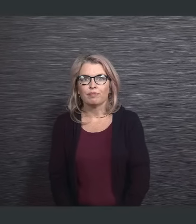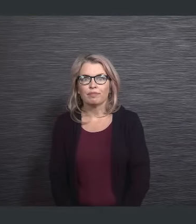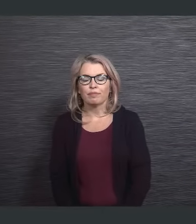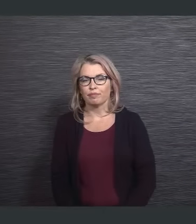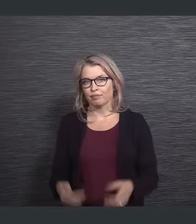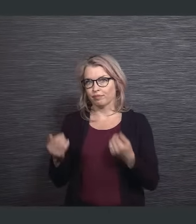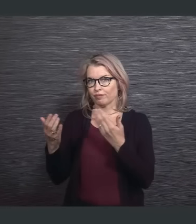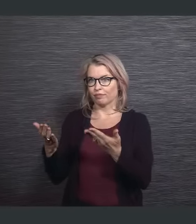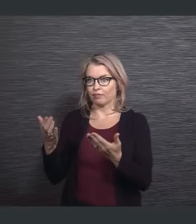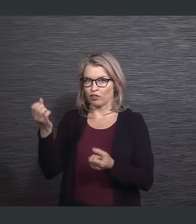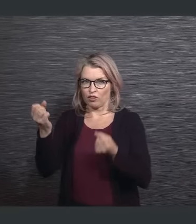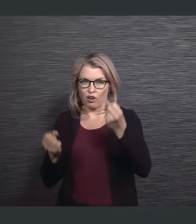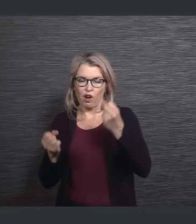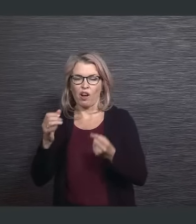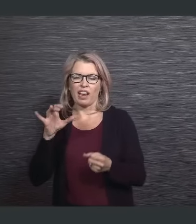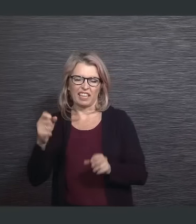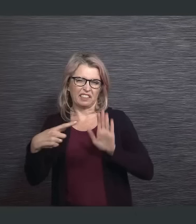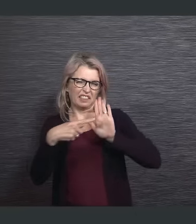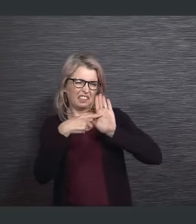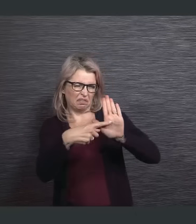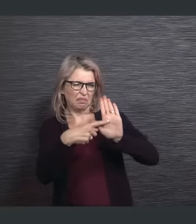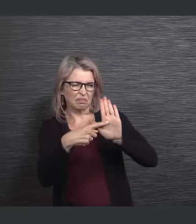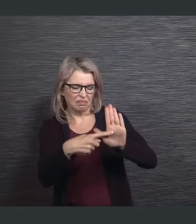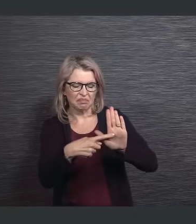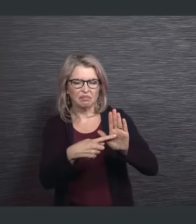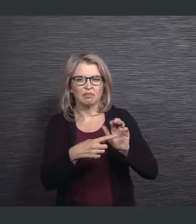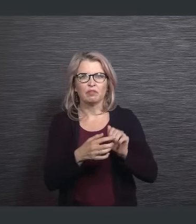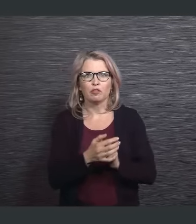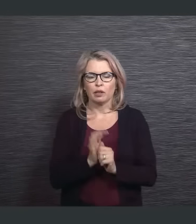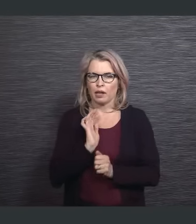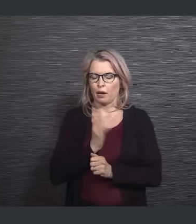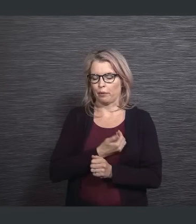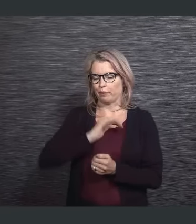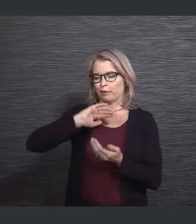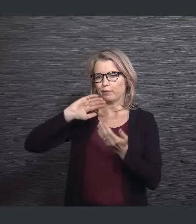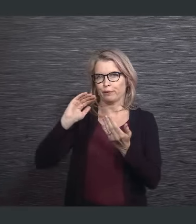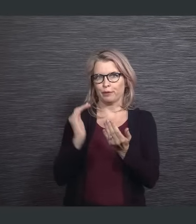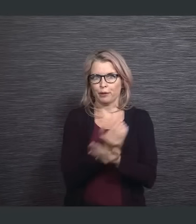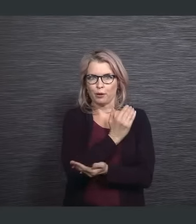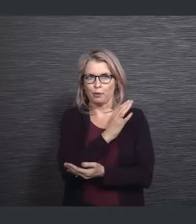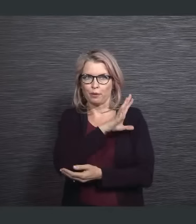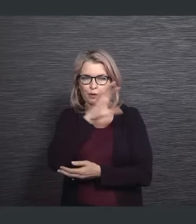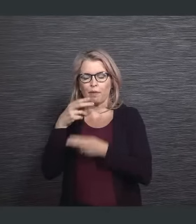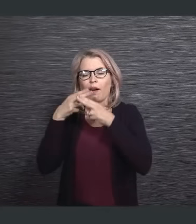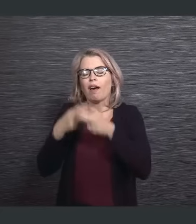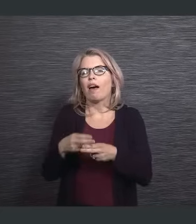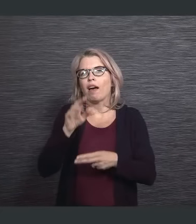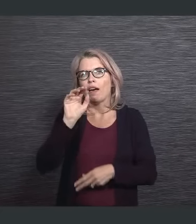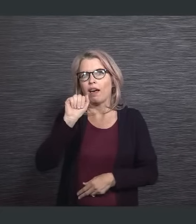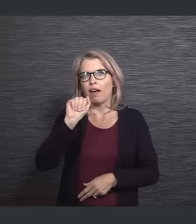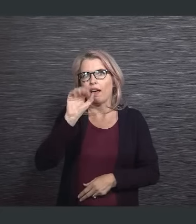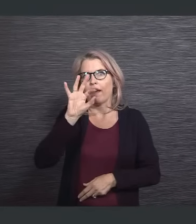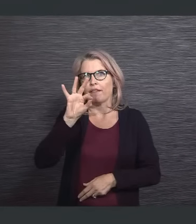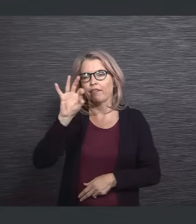This is a prototype, under our new brand, AFEELA.